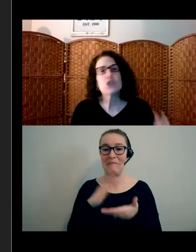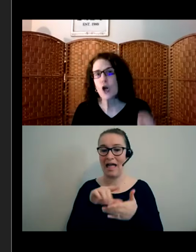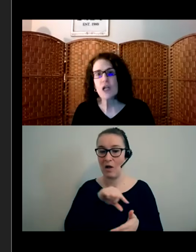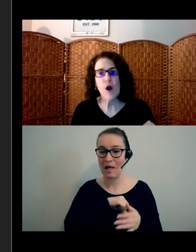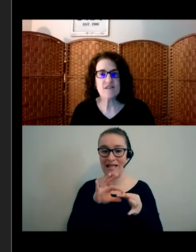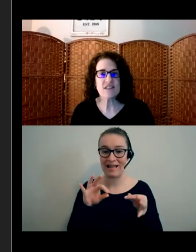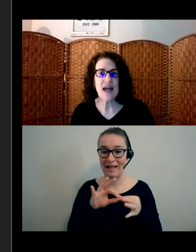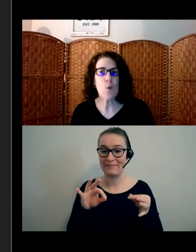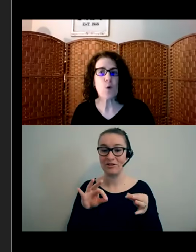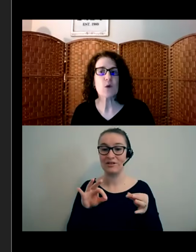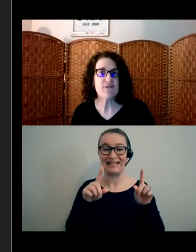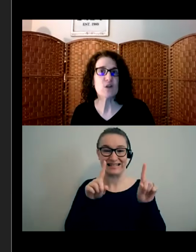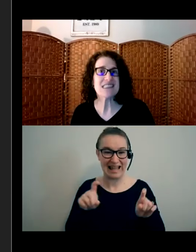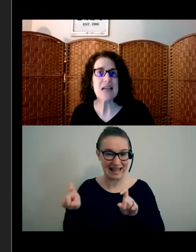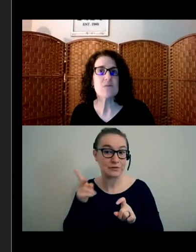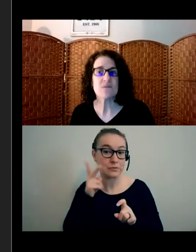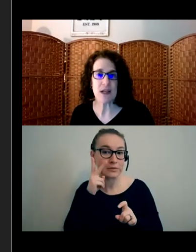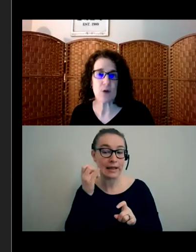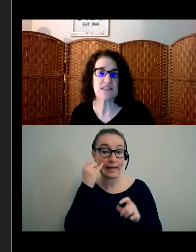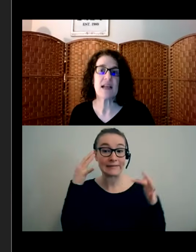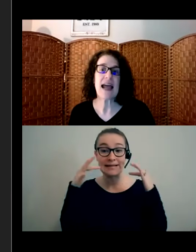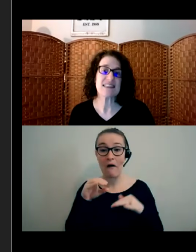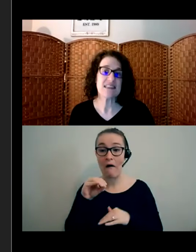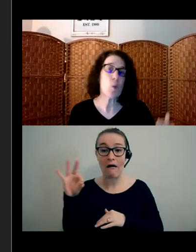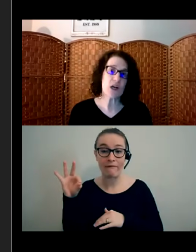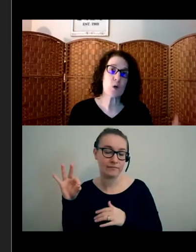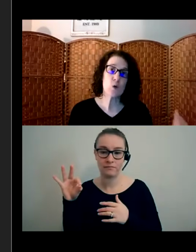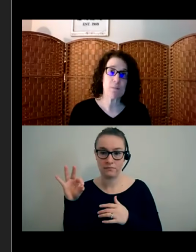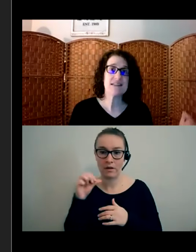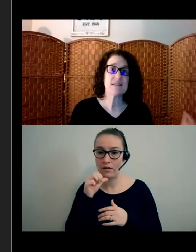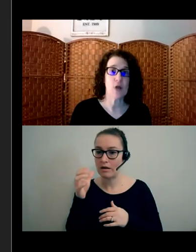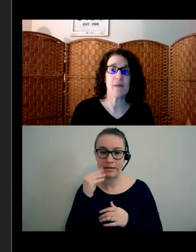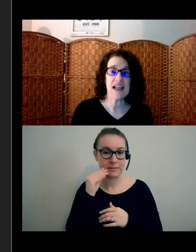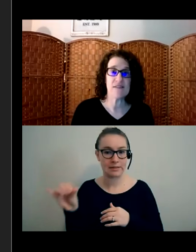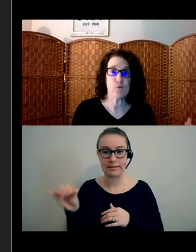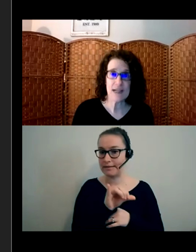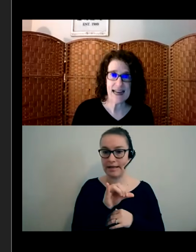Turning off the sound won't give you the same experience as someone who depends on them every day.